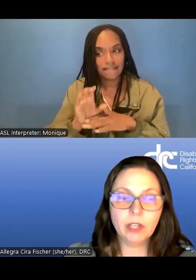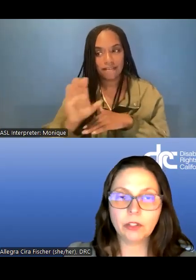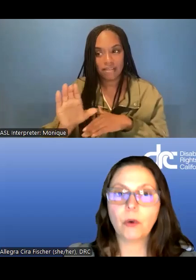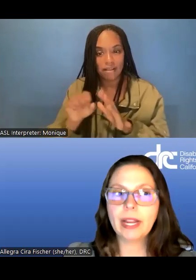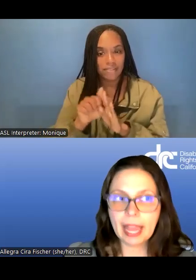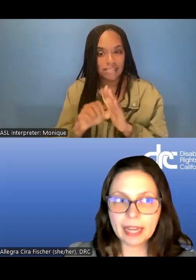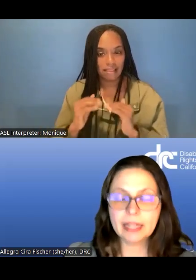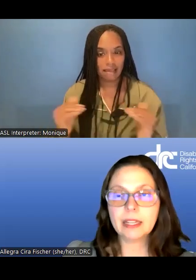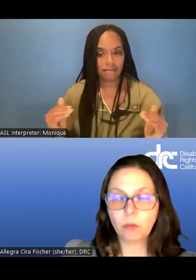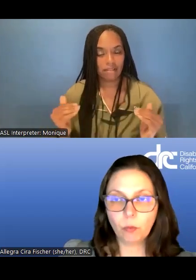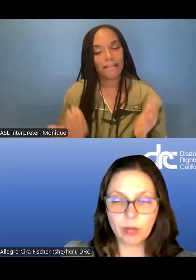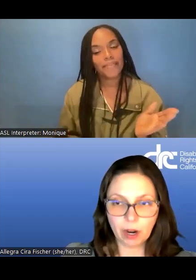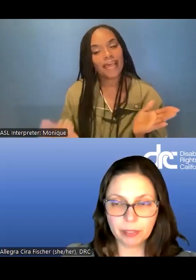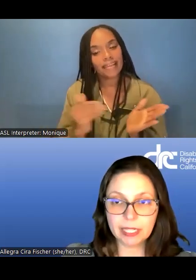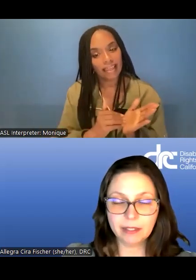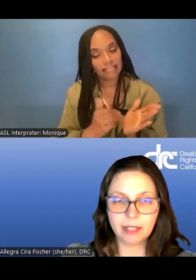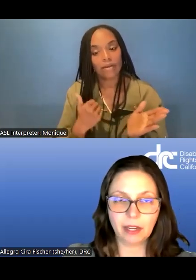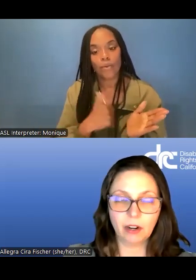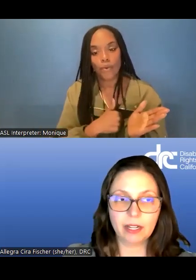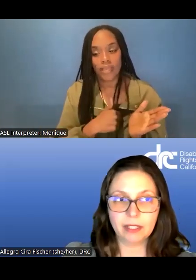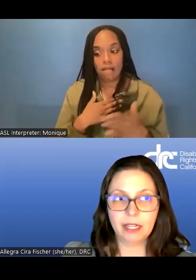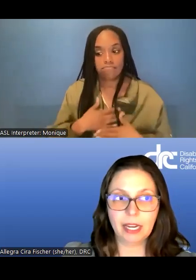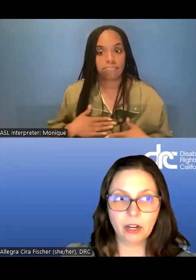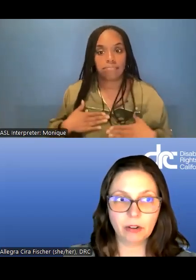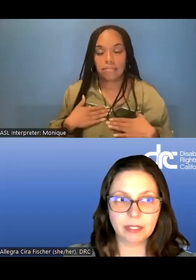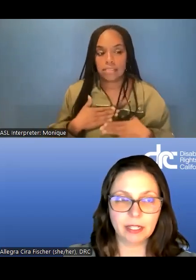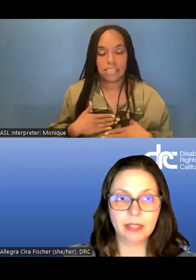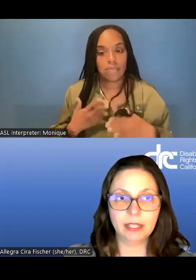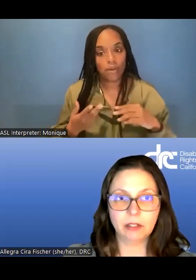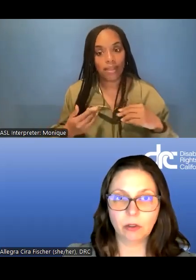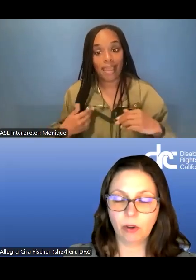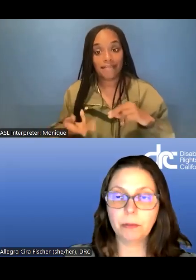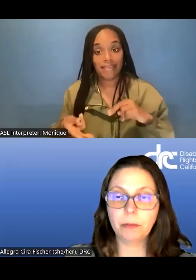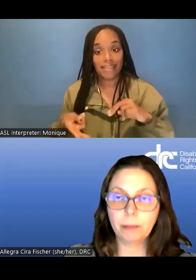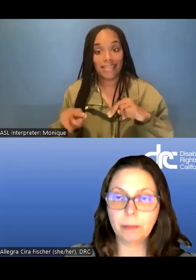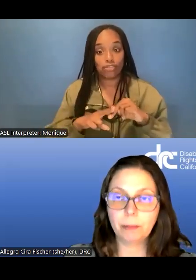So again, we are pleased that there is an increase in this so-called base